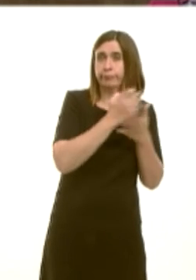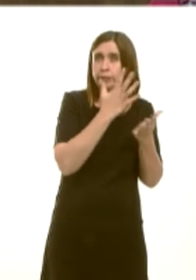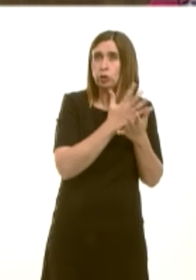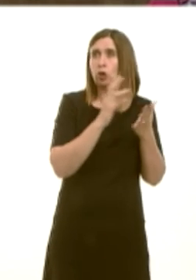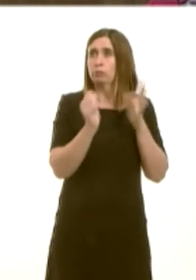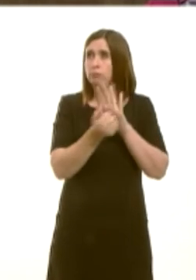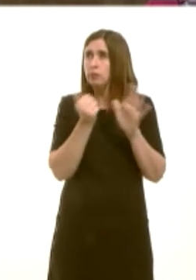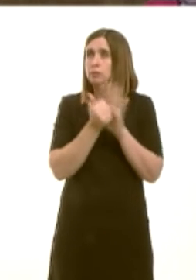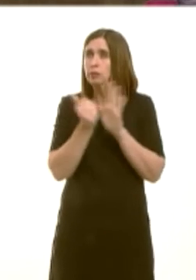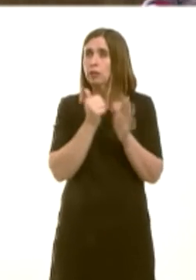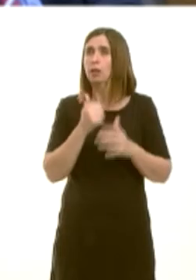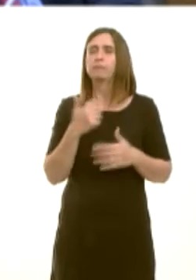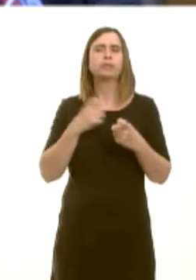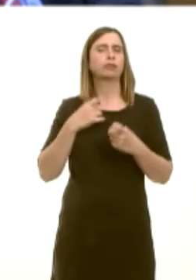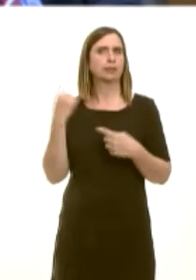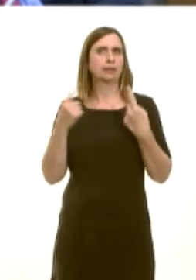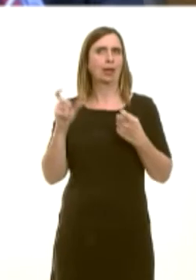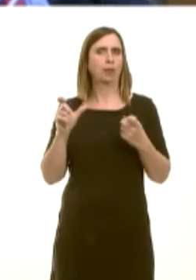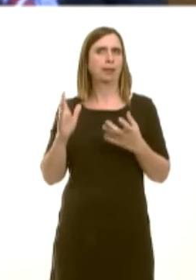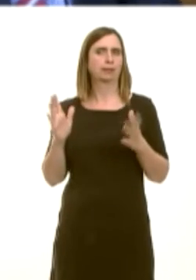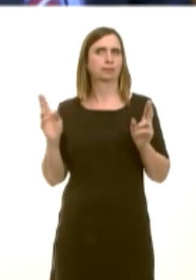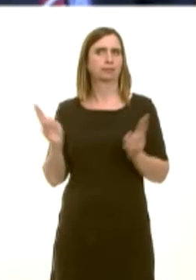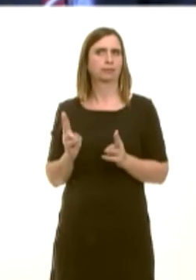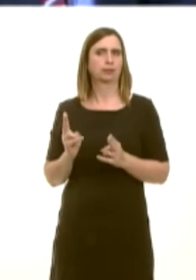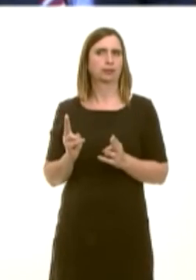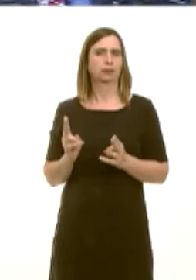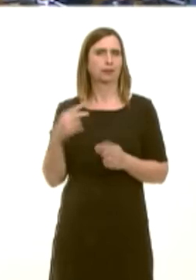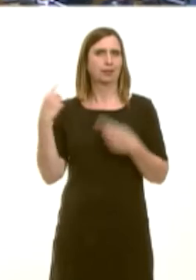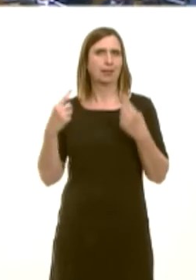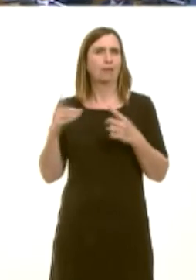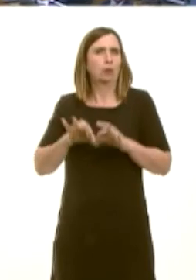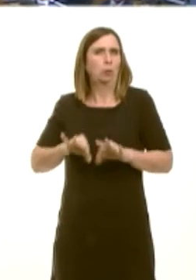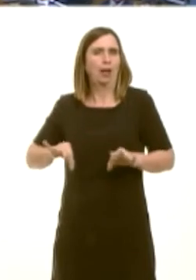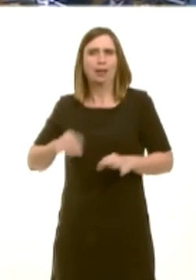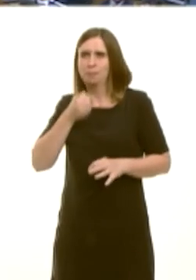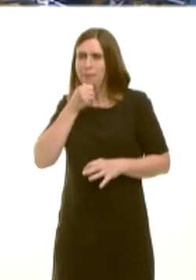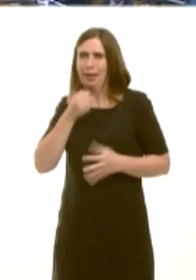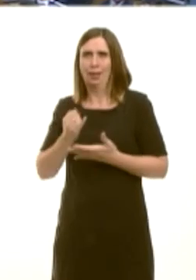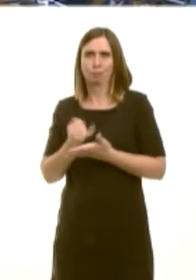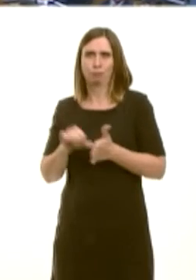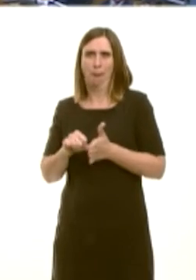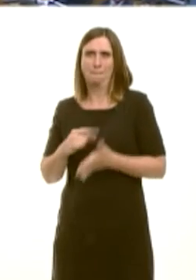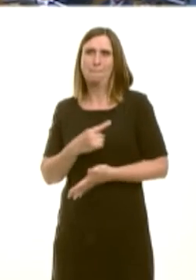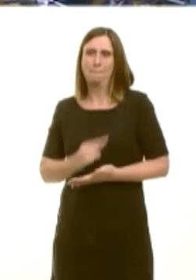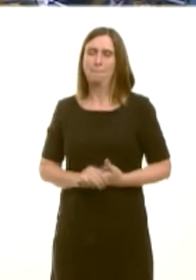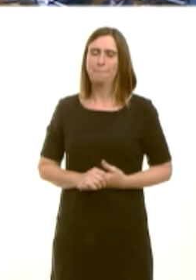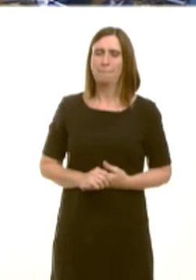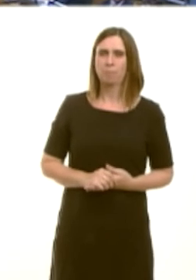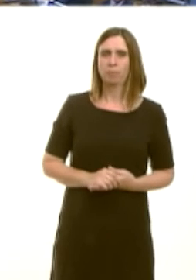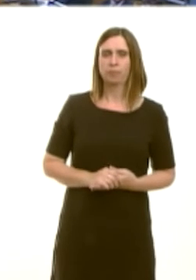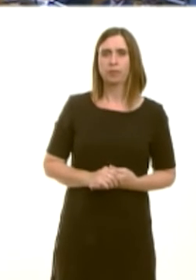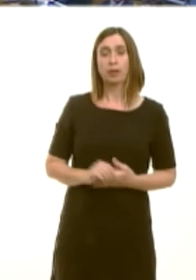Nick Ramsay: First Minister, as well as calling for EU funding ambassadors, the Enterprise